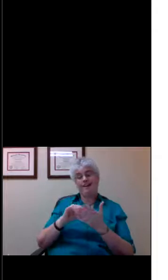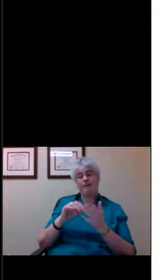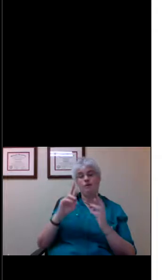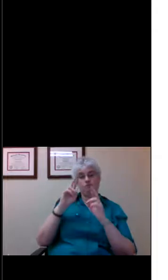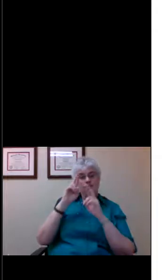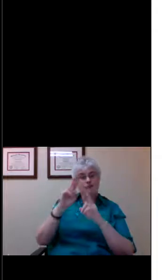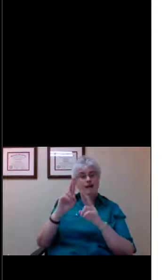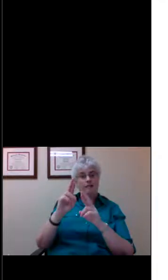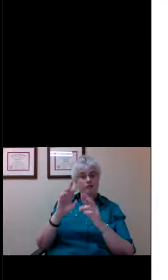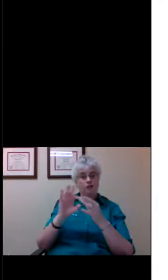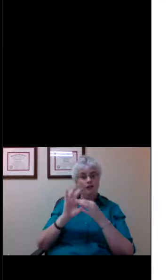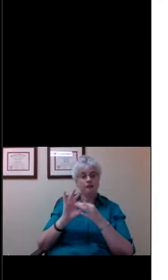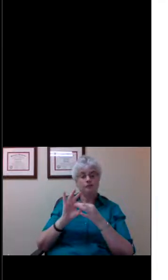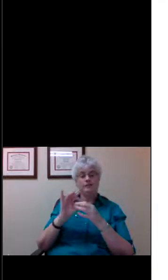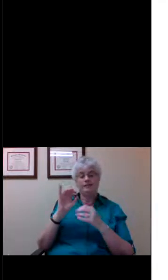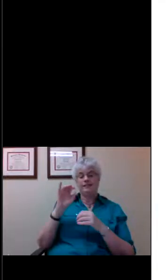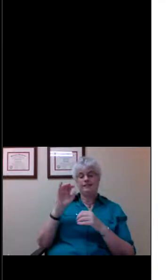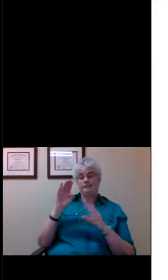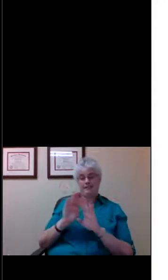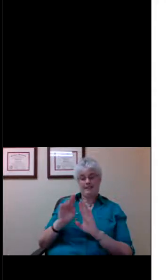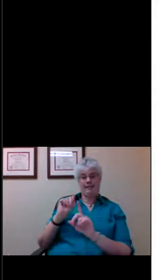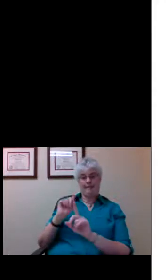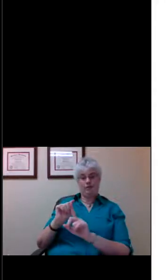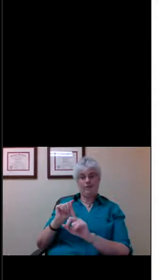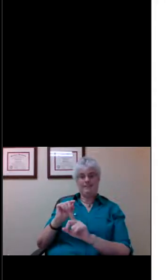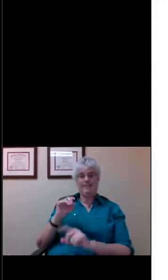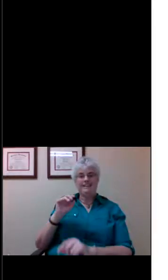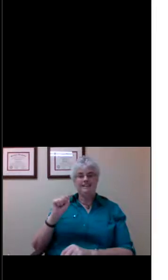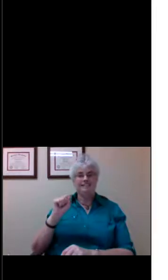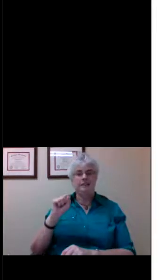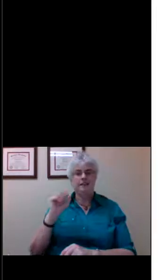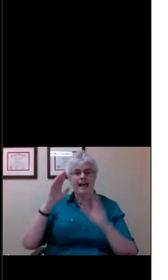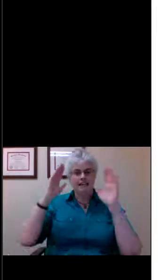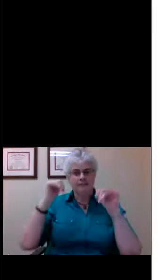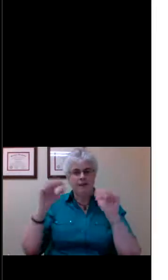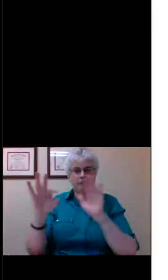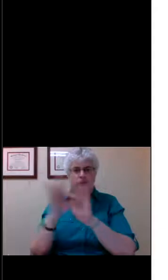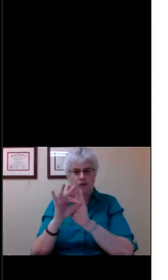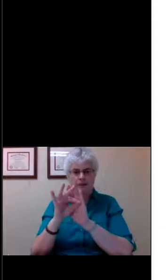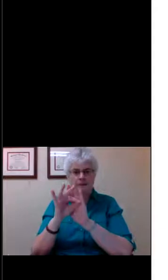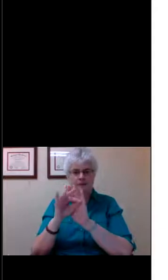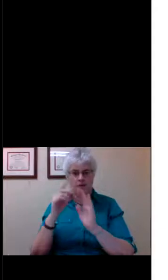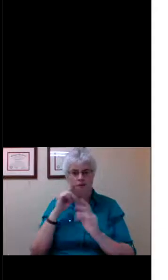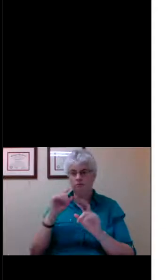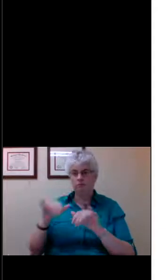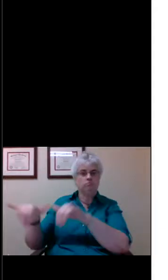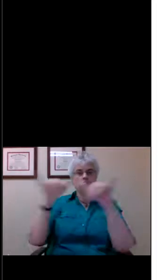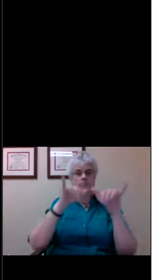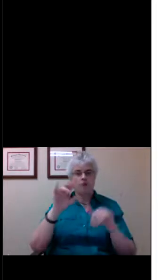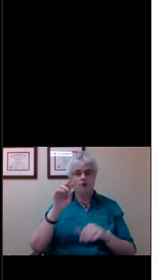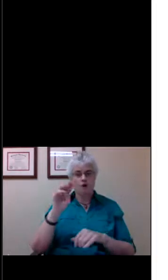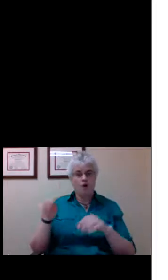community that respectful relationships and behaviors is the expectation, is the